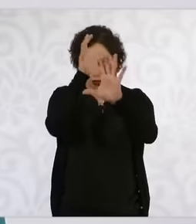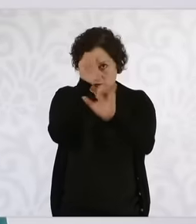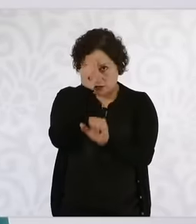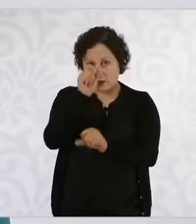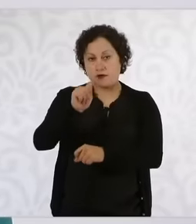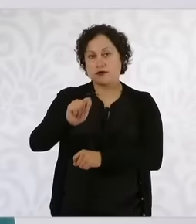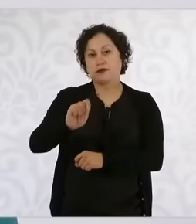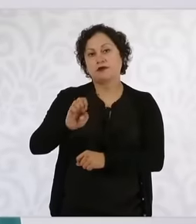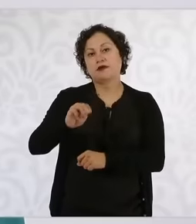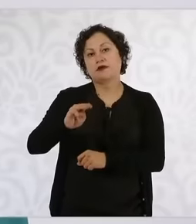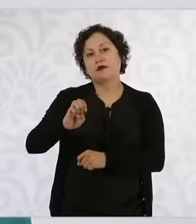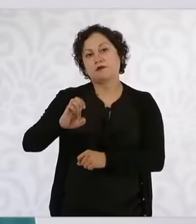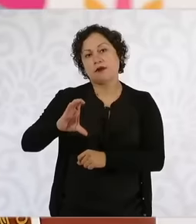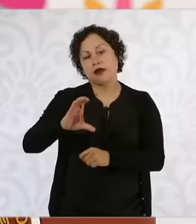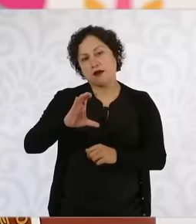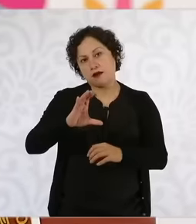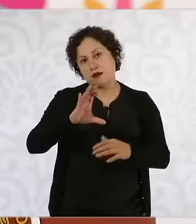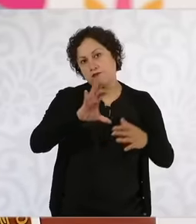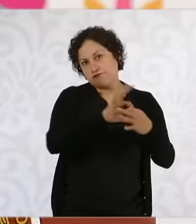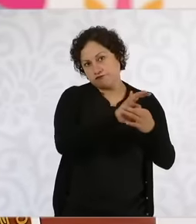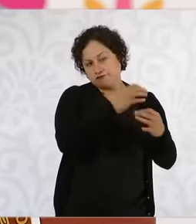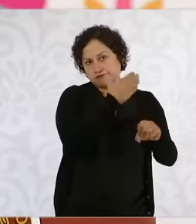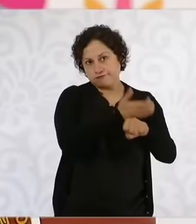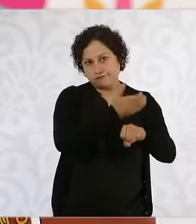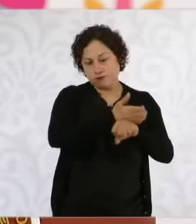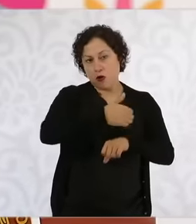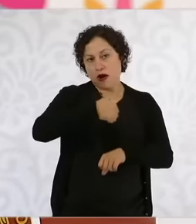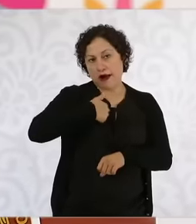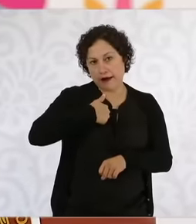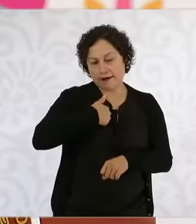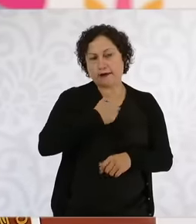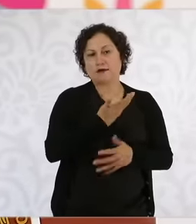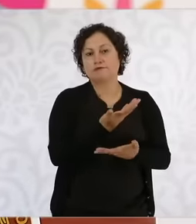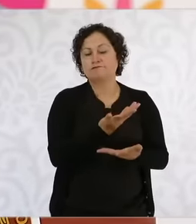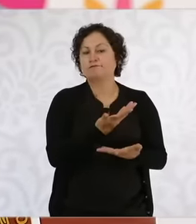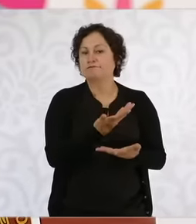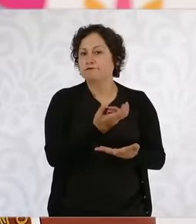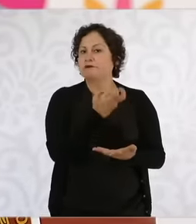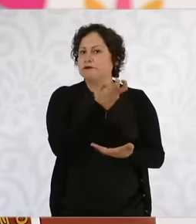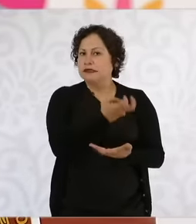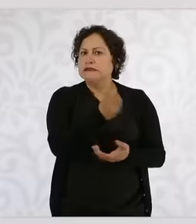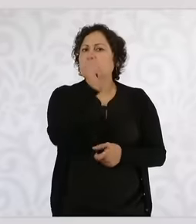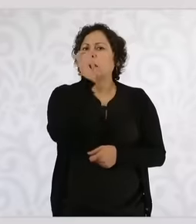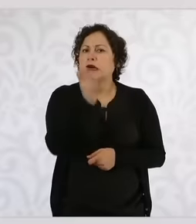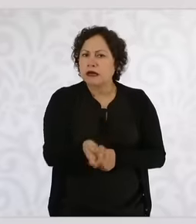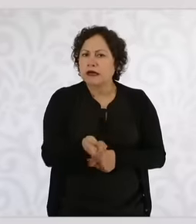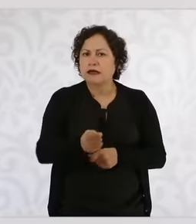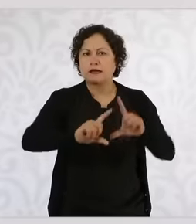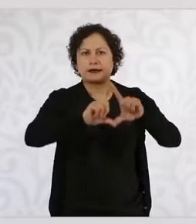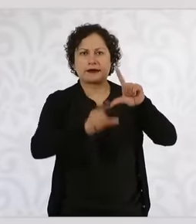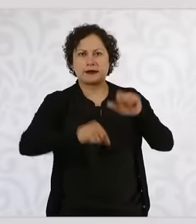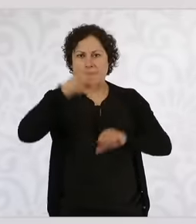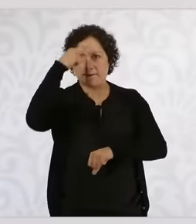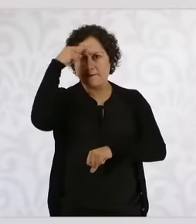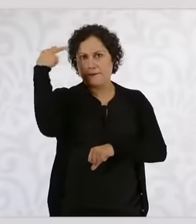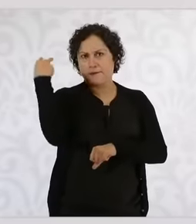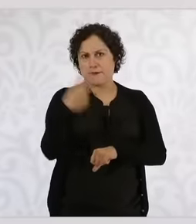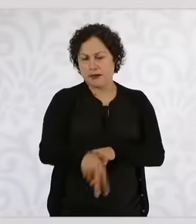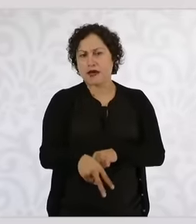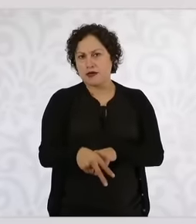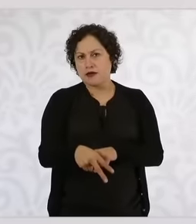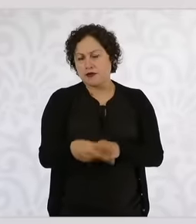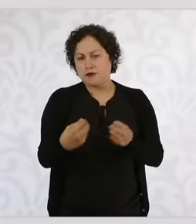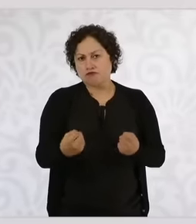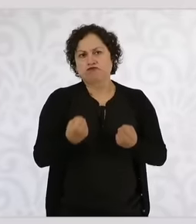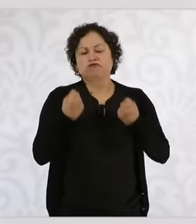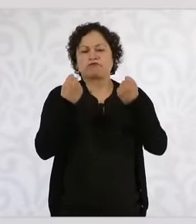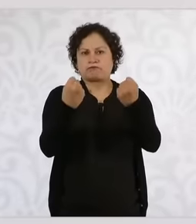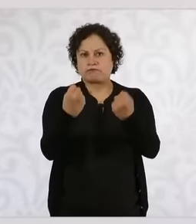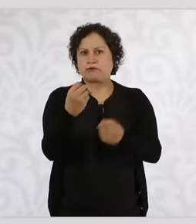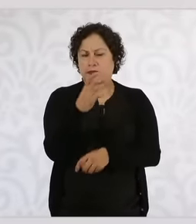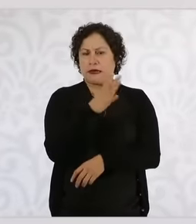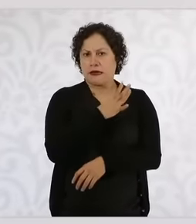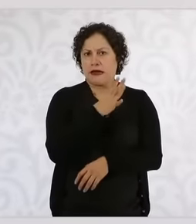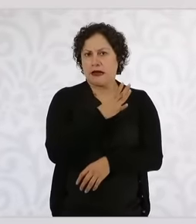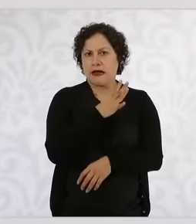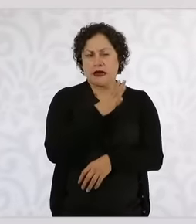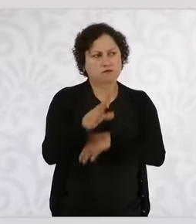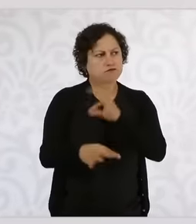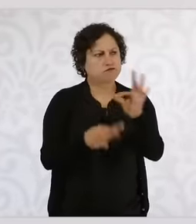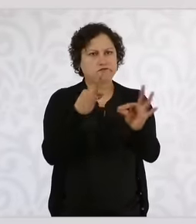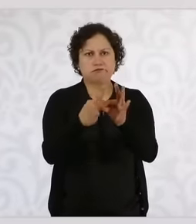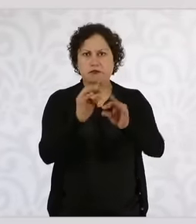and Canada, well, it defines a very definitive importance and strength for Mexico. But that